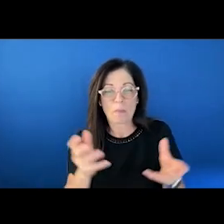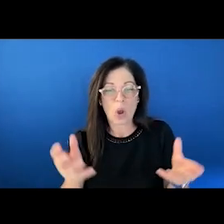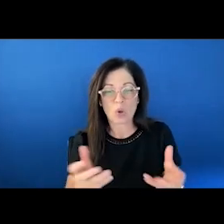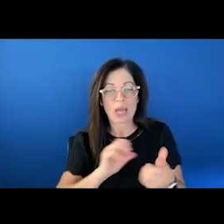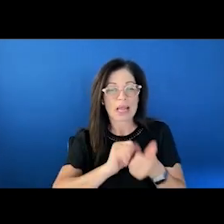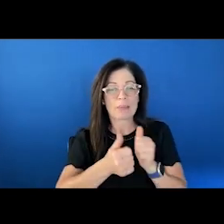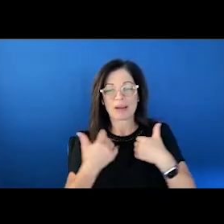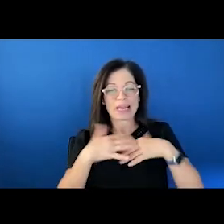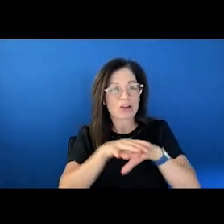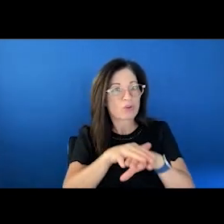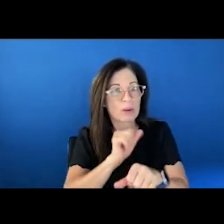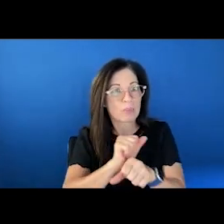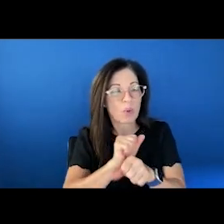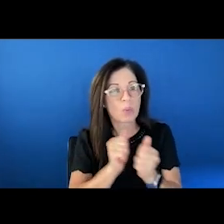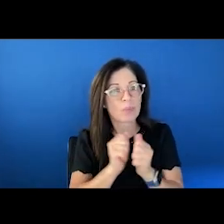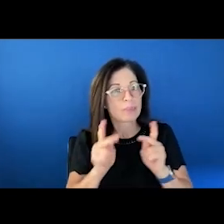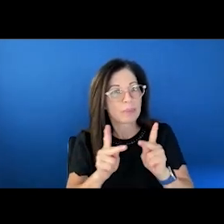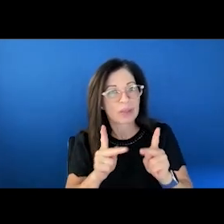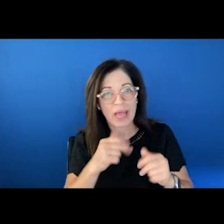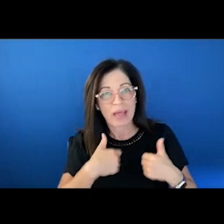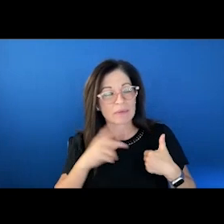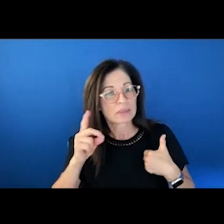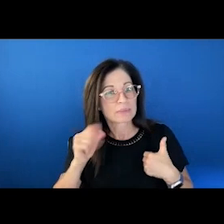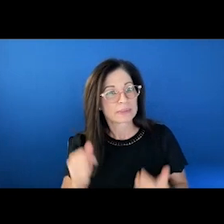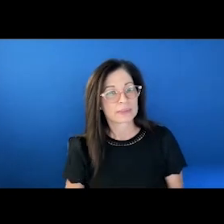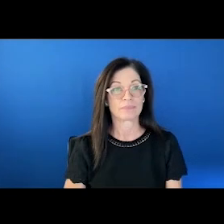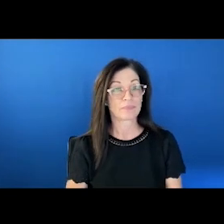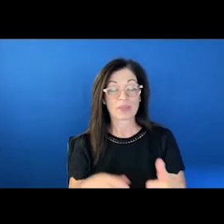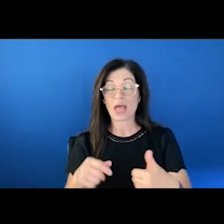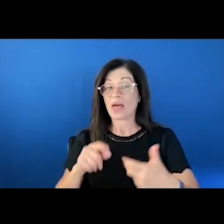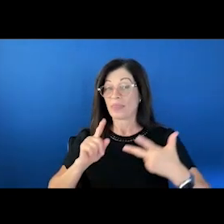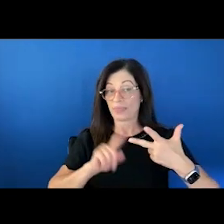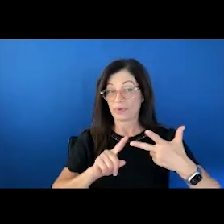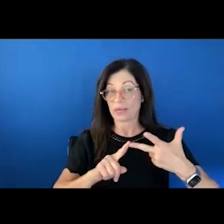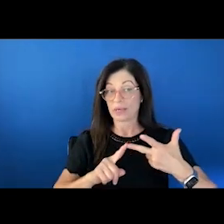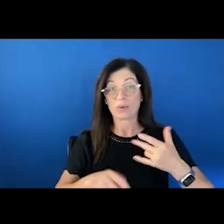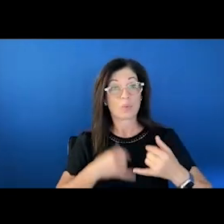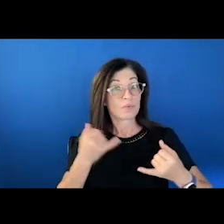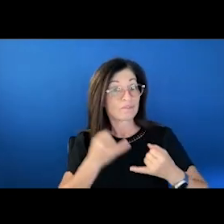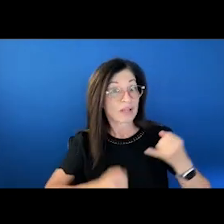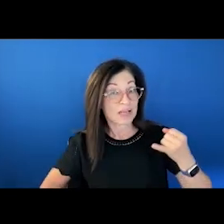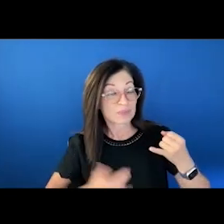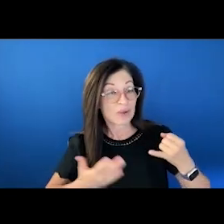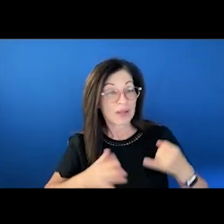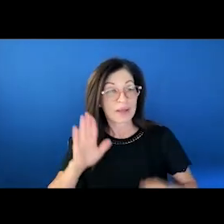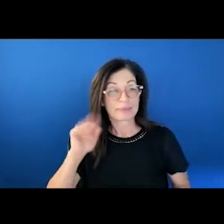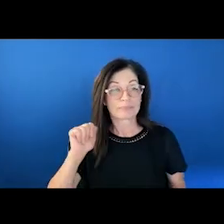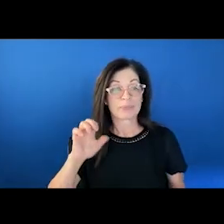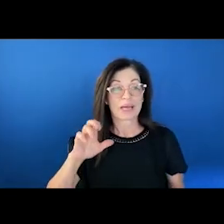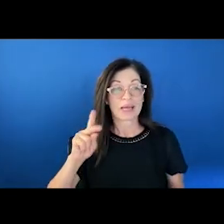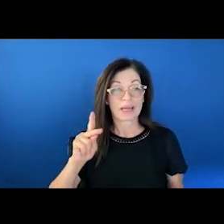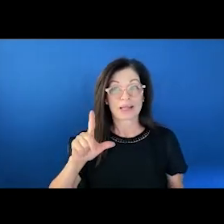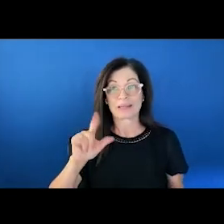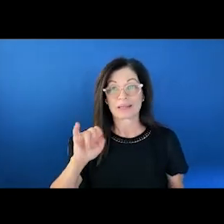Employment Among People with Disabilities? And three—finally, backlinking. This is simply